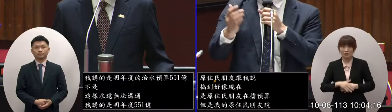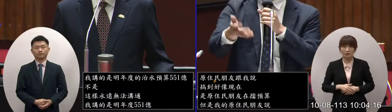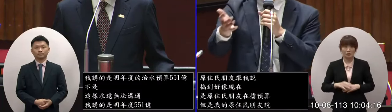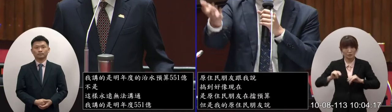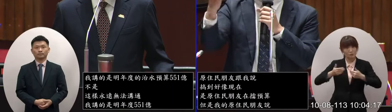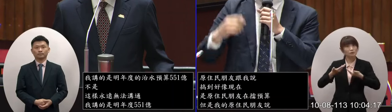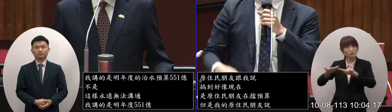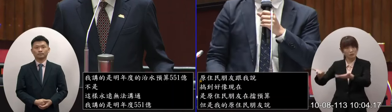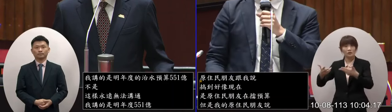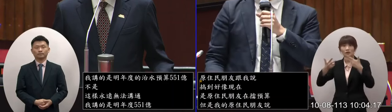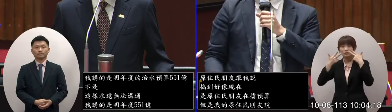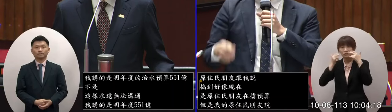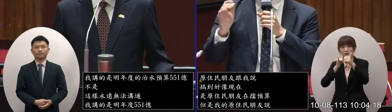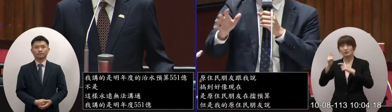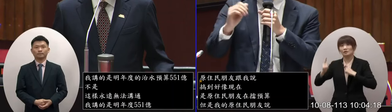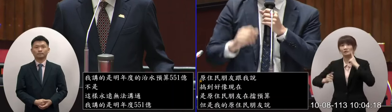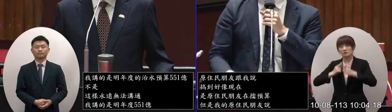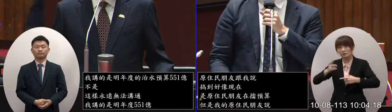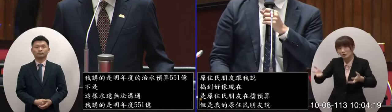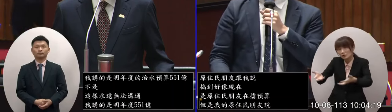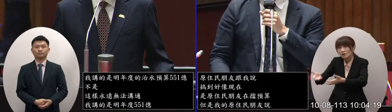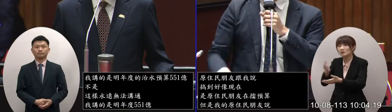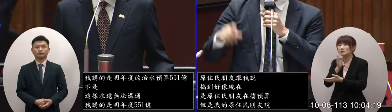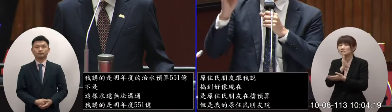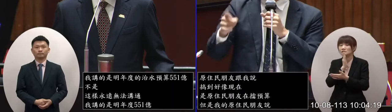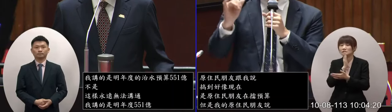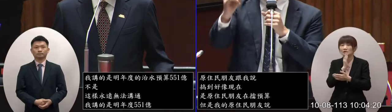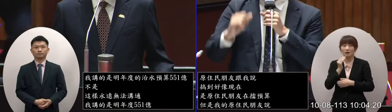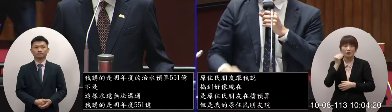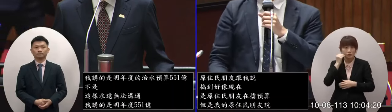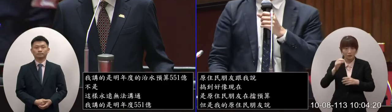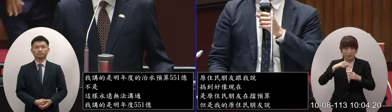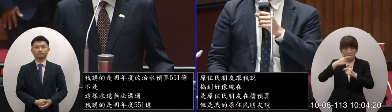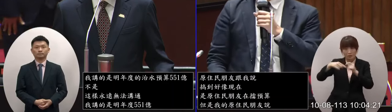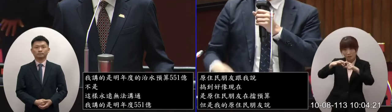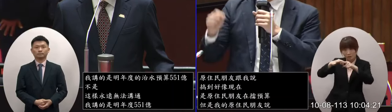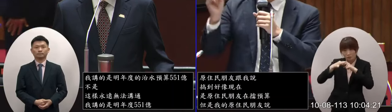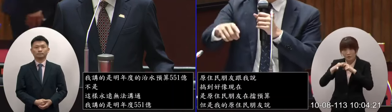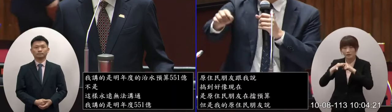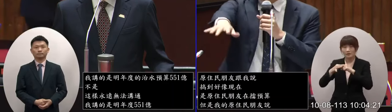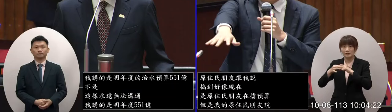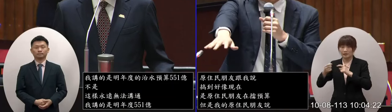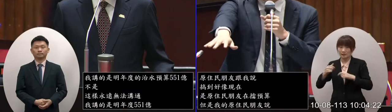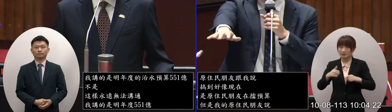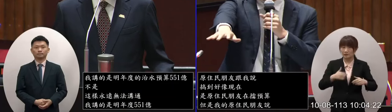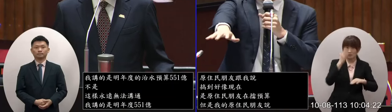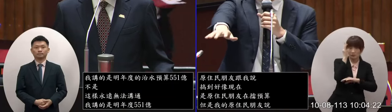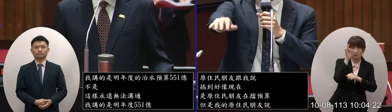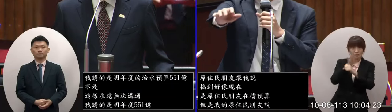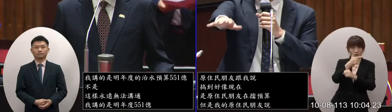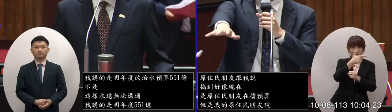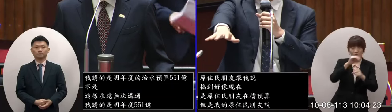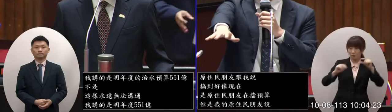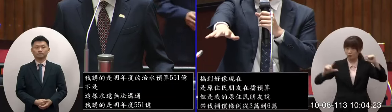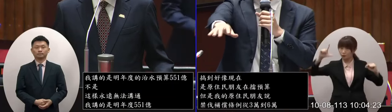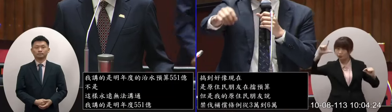so that they can develop it, the money they make will definitely exceed 60,000 yuan a year. But the country tells them not to develop it because of soil and water conservation,